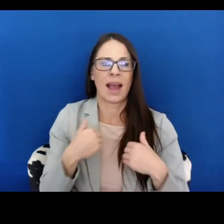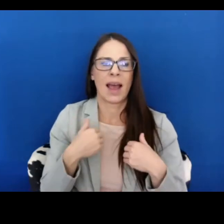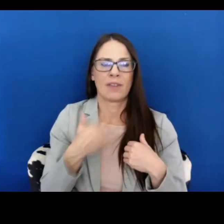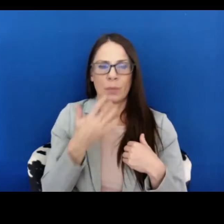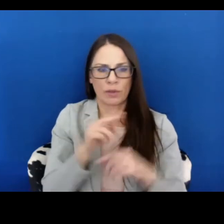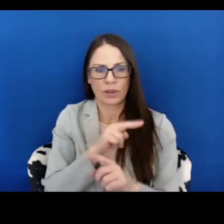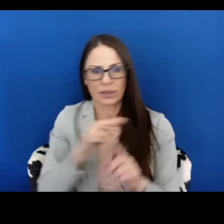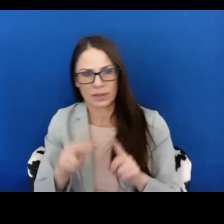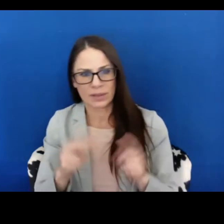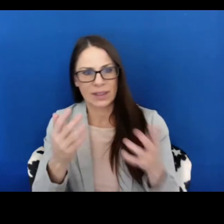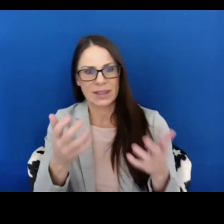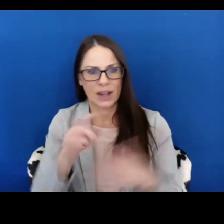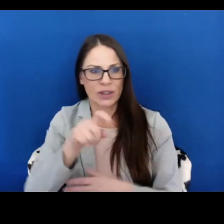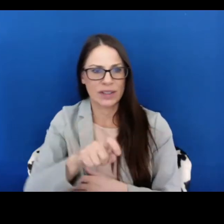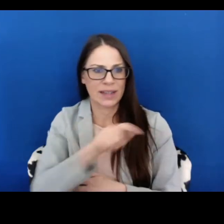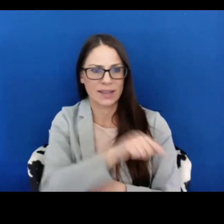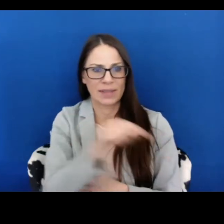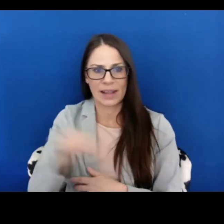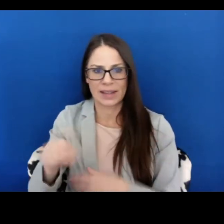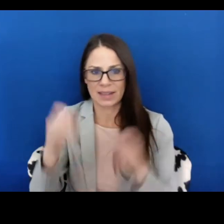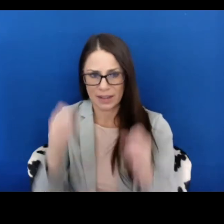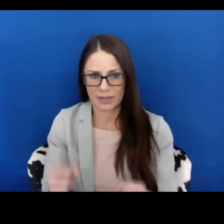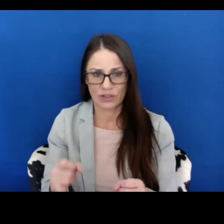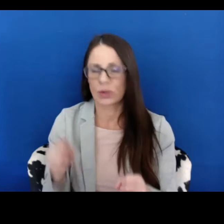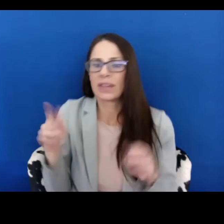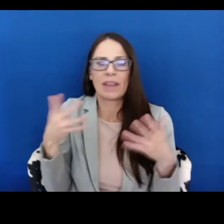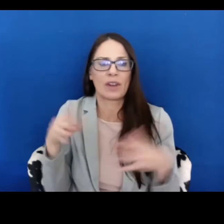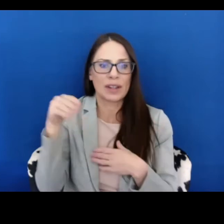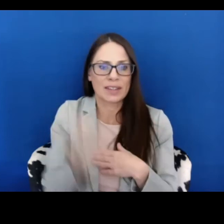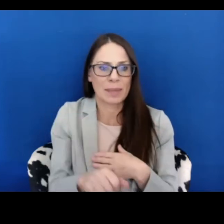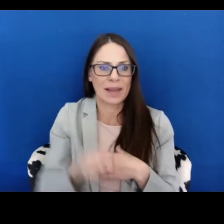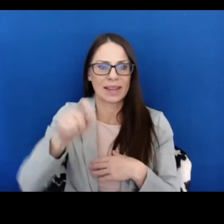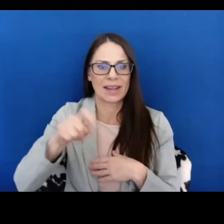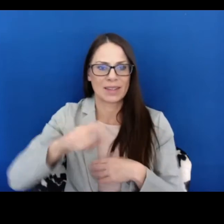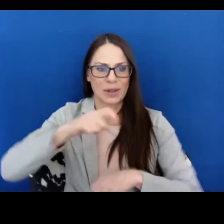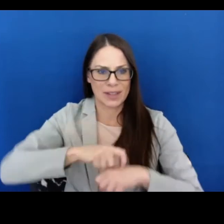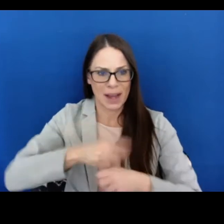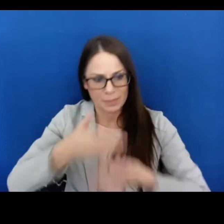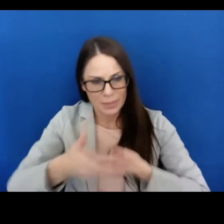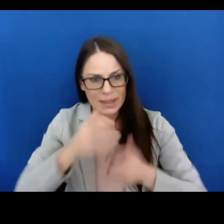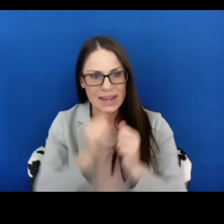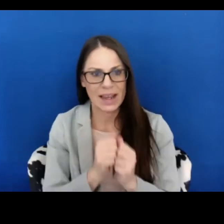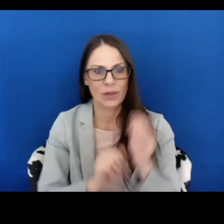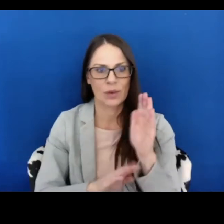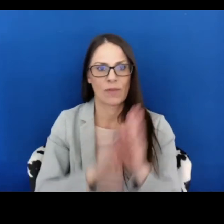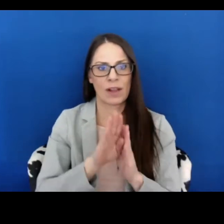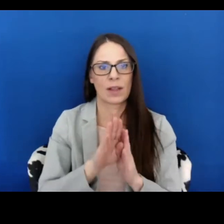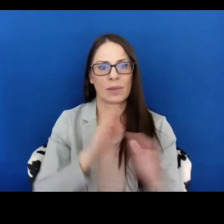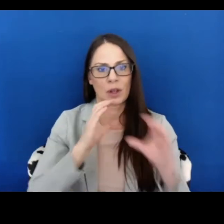15:19:24 these individuals, they have already spent the time necessary together to develop the kinds of relationships required to communicate effectively.